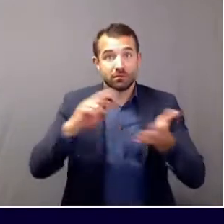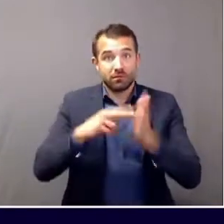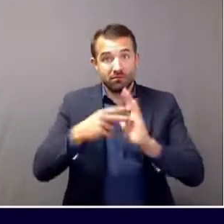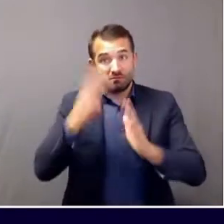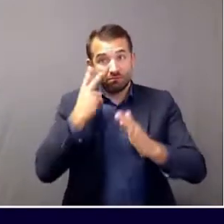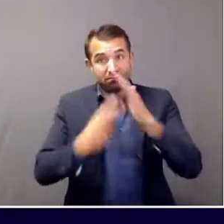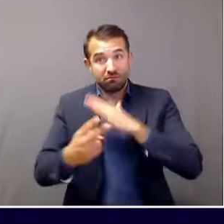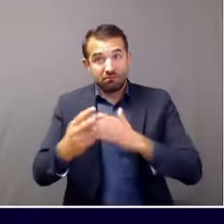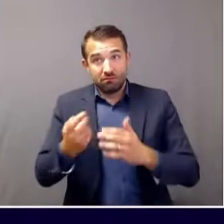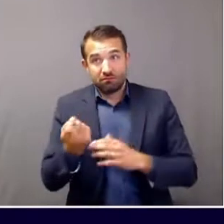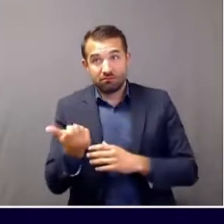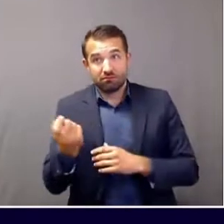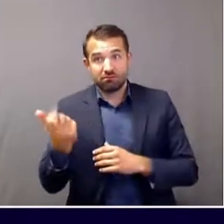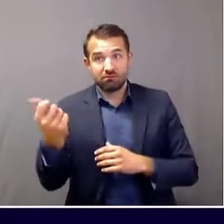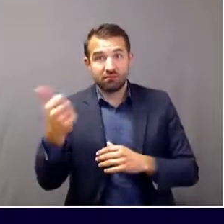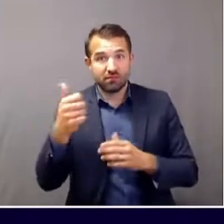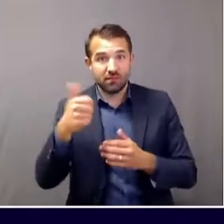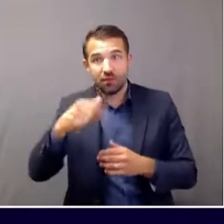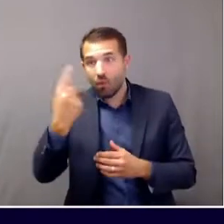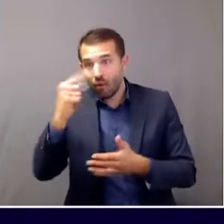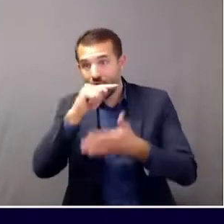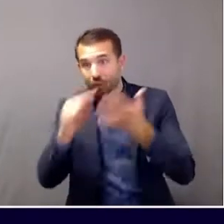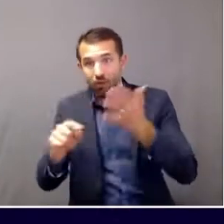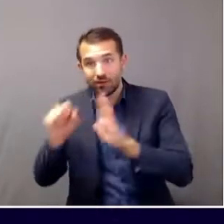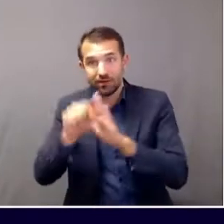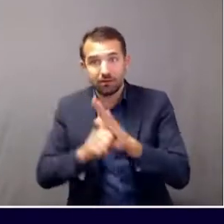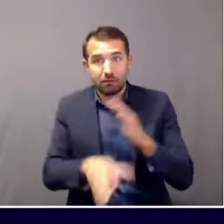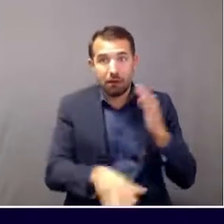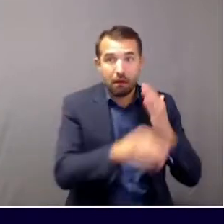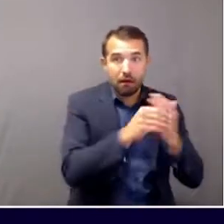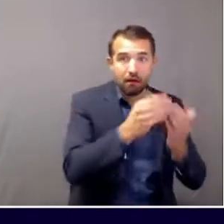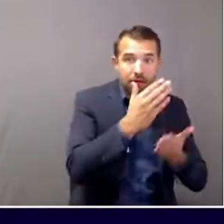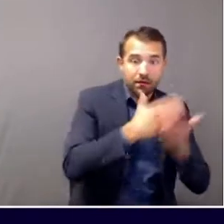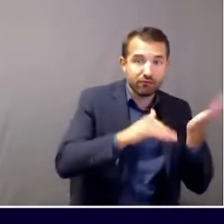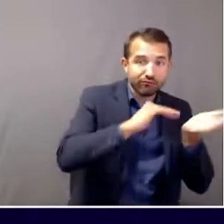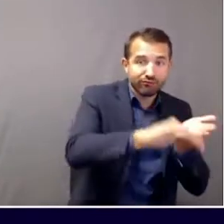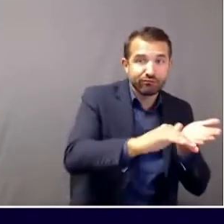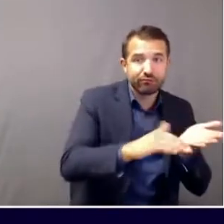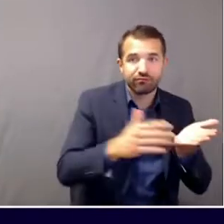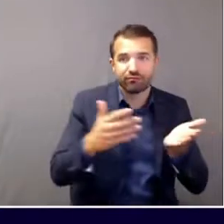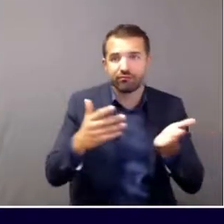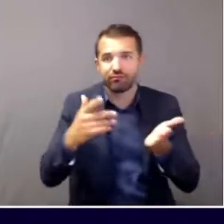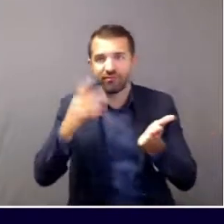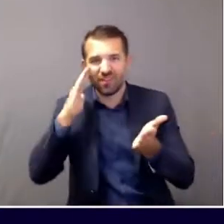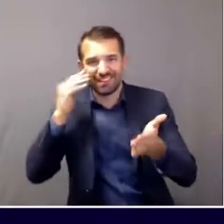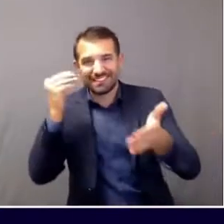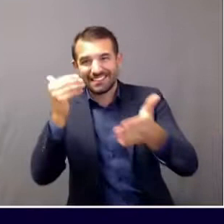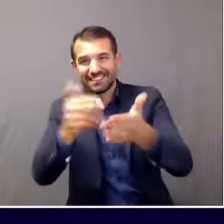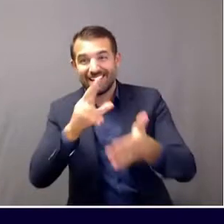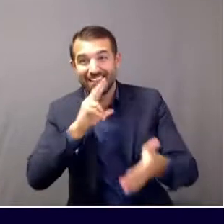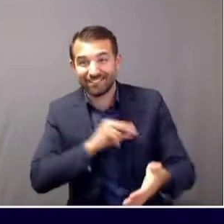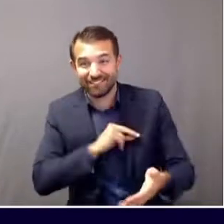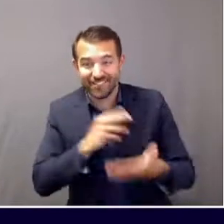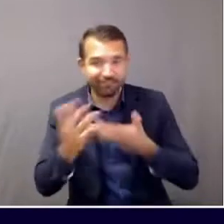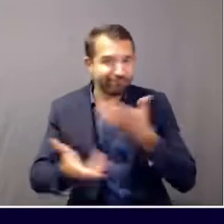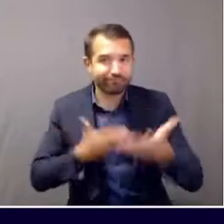thanksgiving Amy I think it's really going to